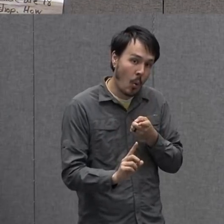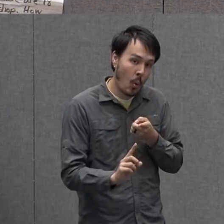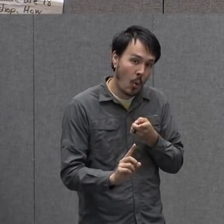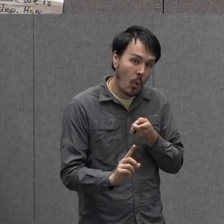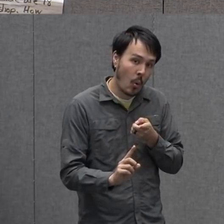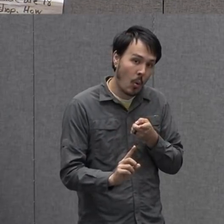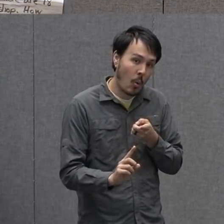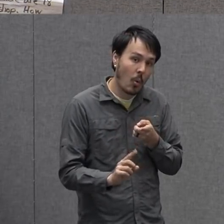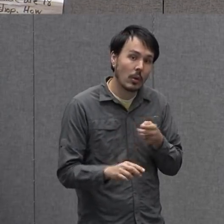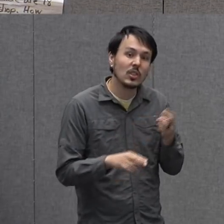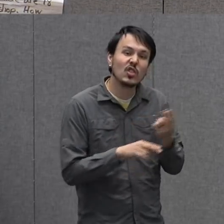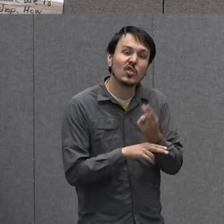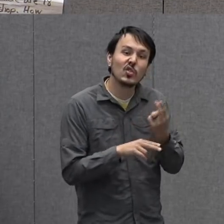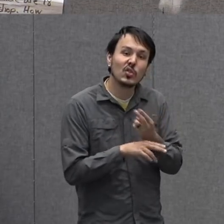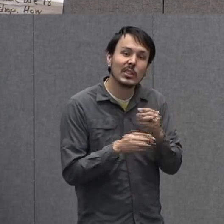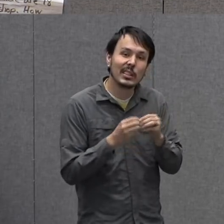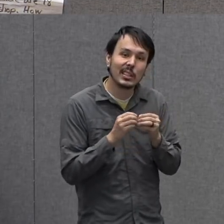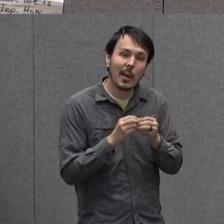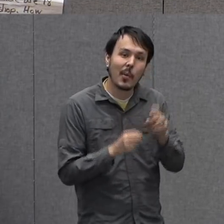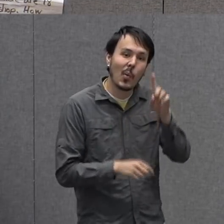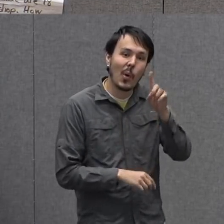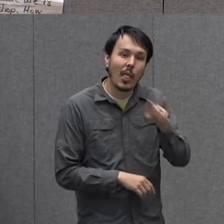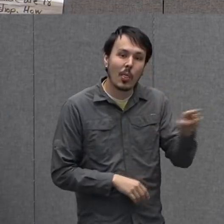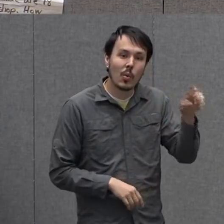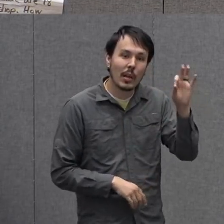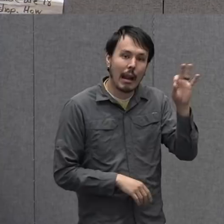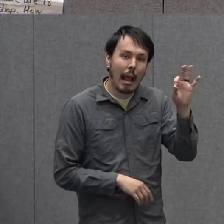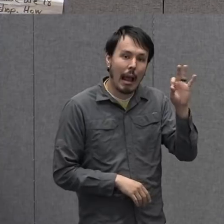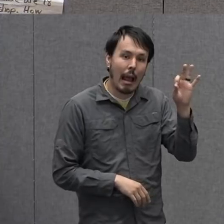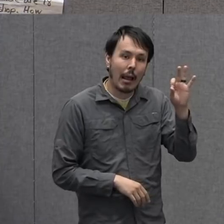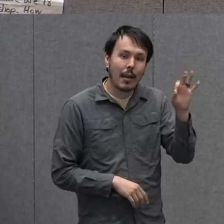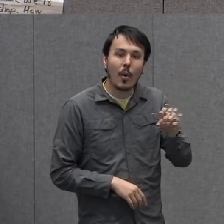is to use the numbers, one through nine, or digits one through nine